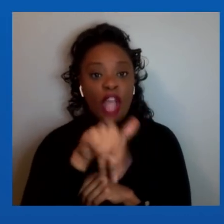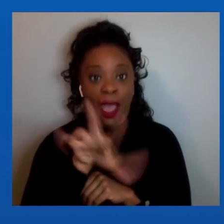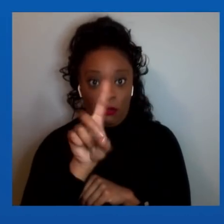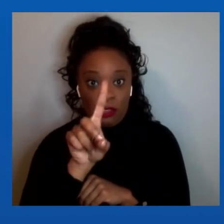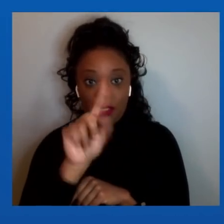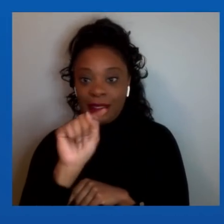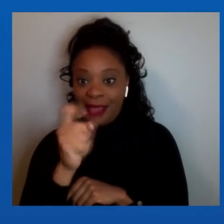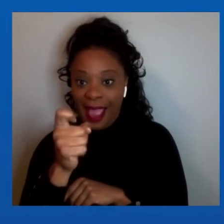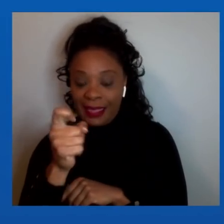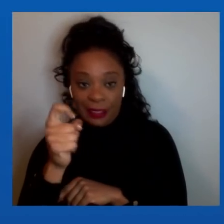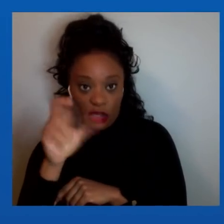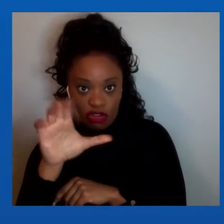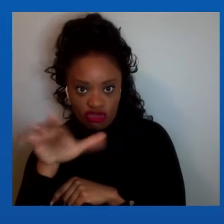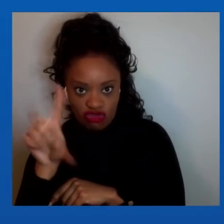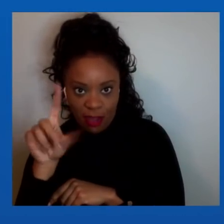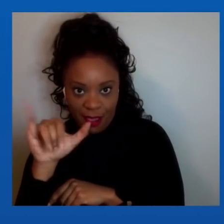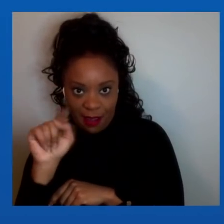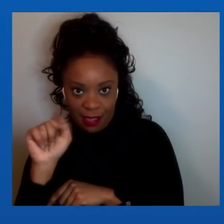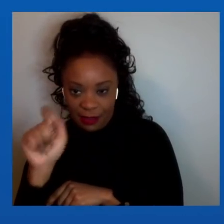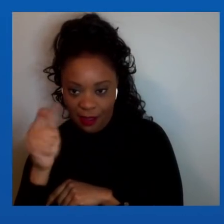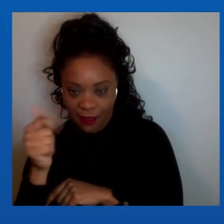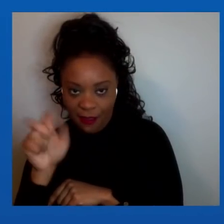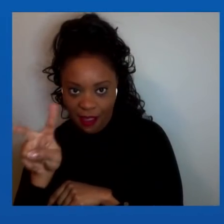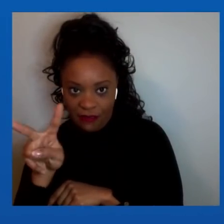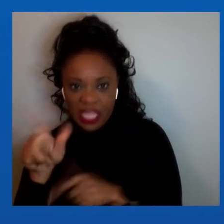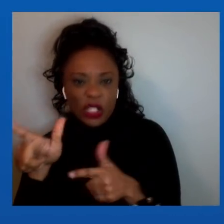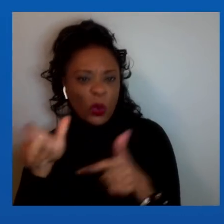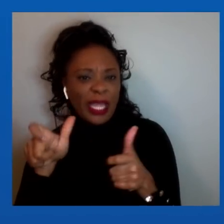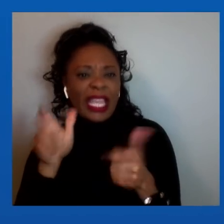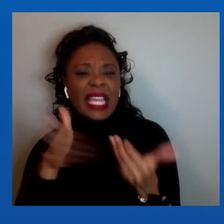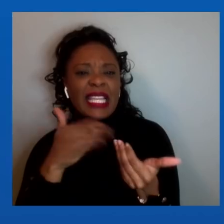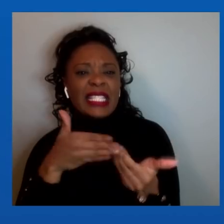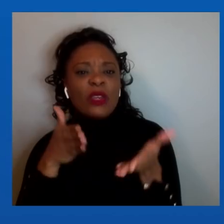It is a quick and easy way to check whether you qualify.